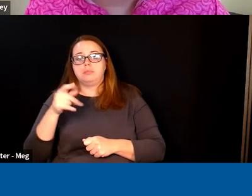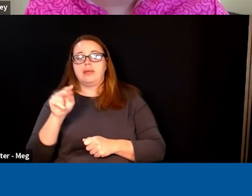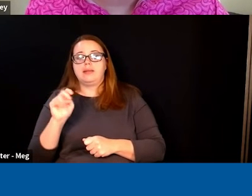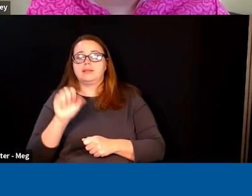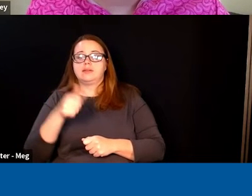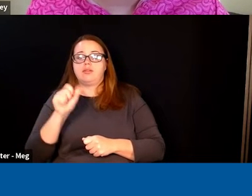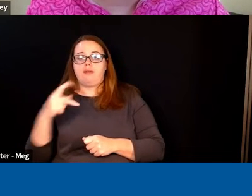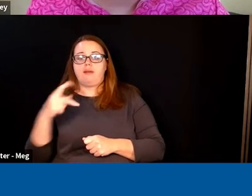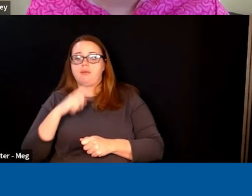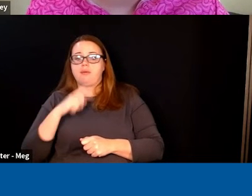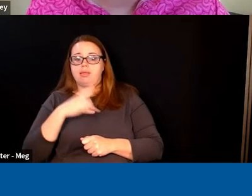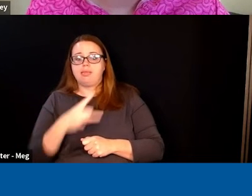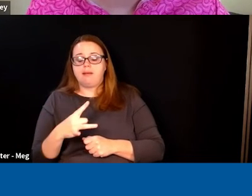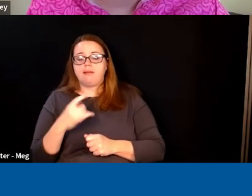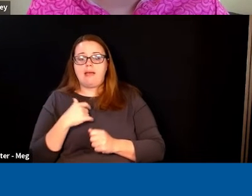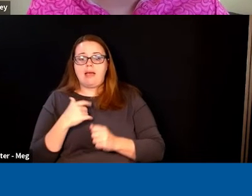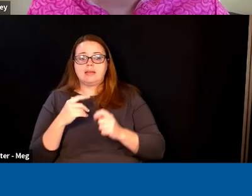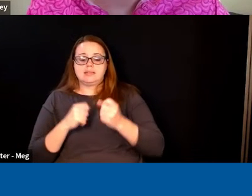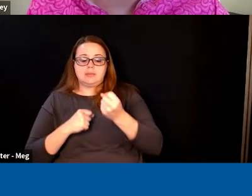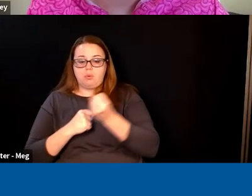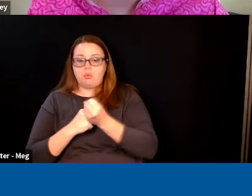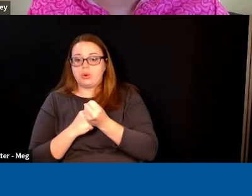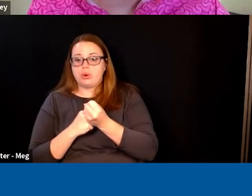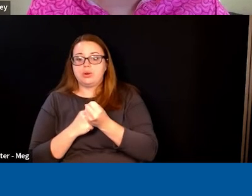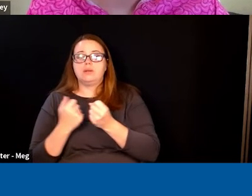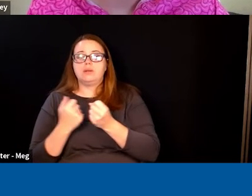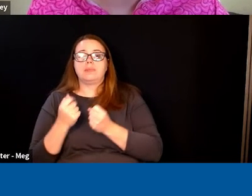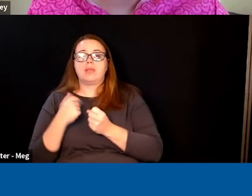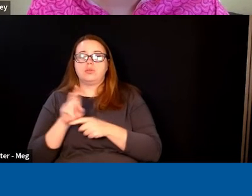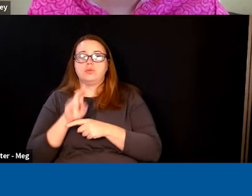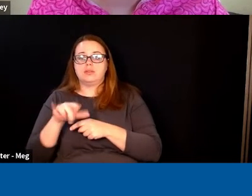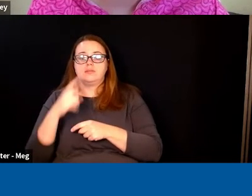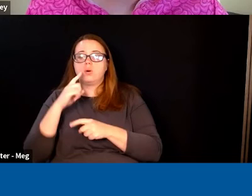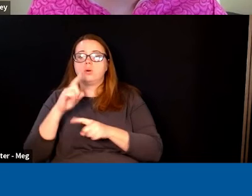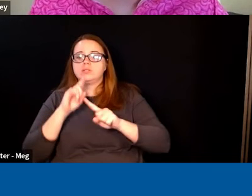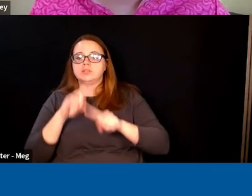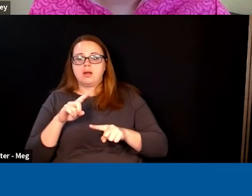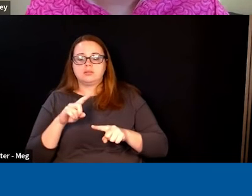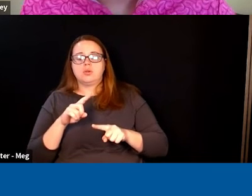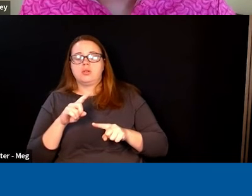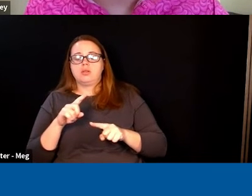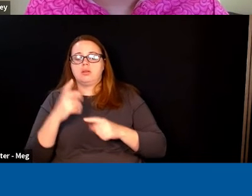also has this emulated support and I use this app a lot for responsive debugging as well. So, you know, while you're there,